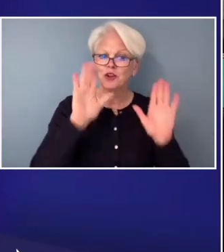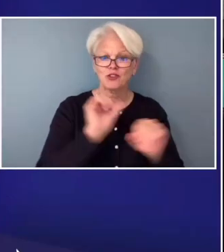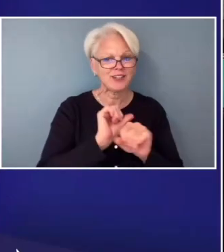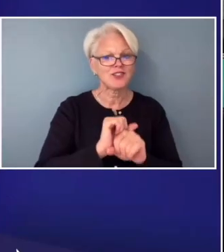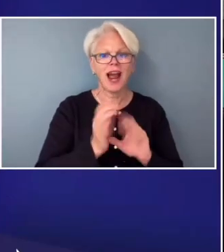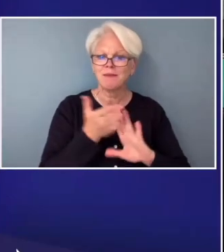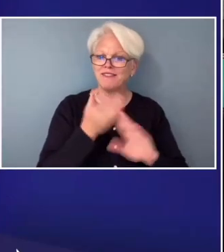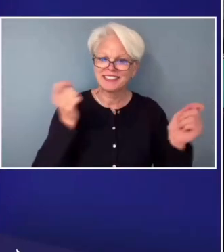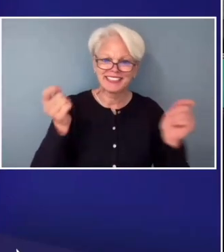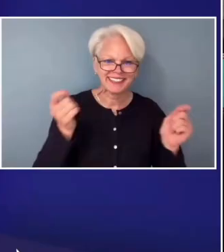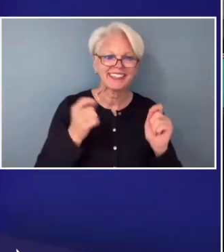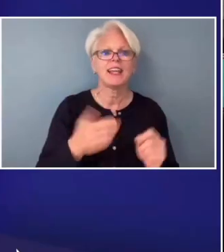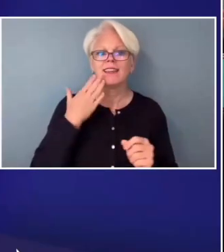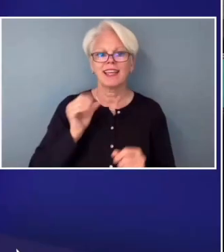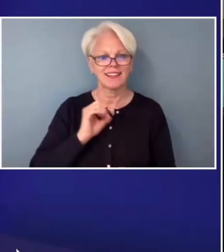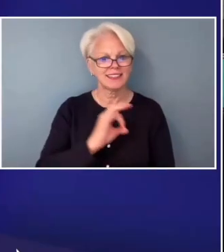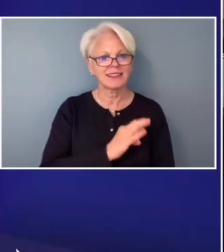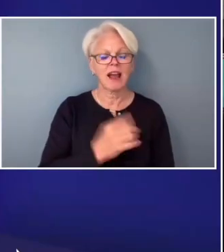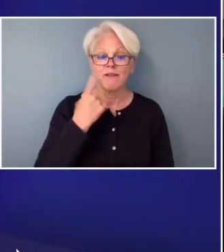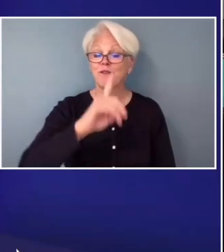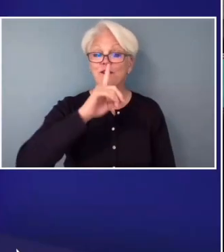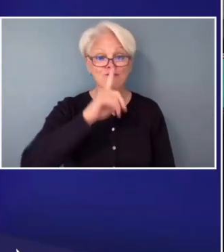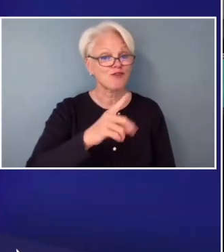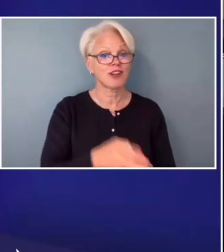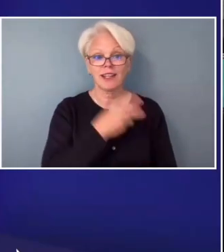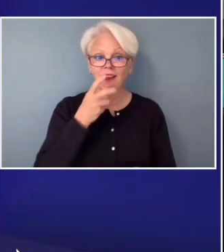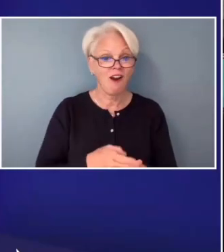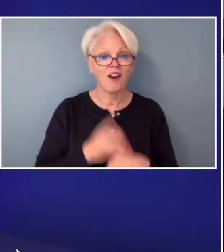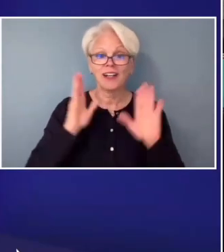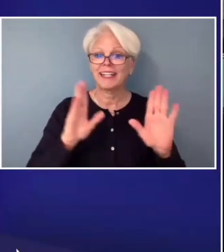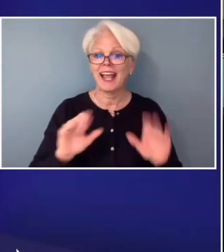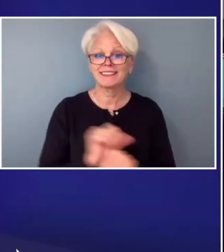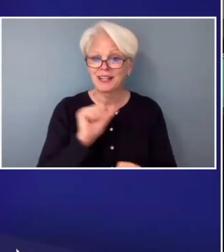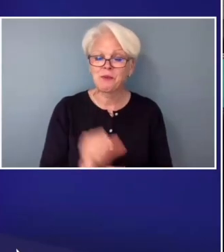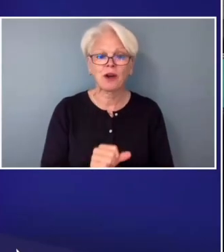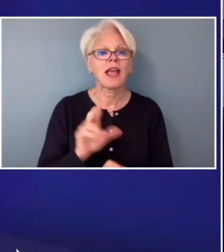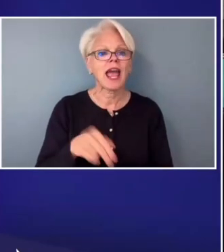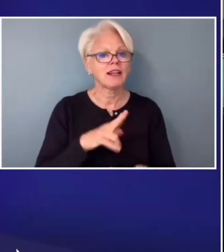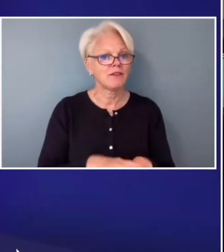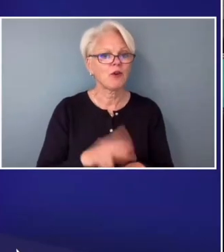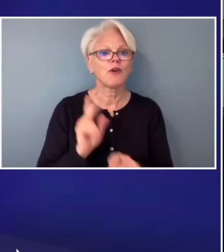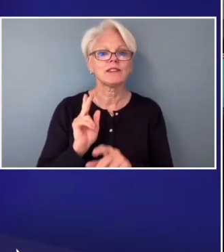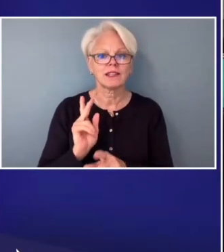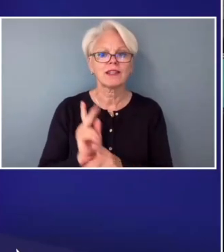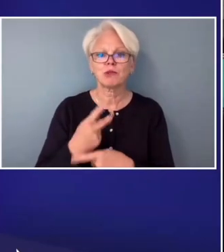Thank the staff for really hard and excellent work. And of course, the production team for really flawless work.